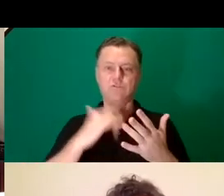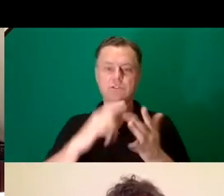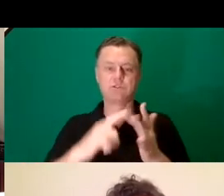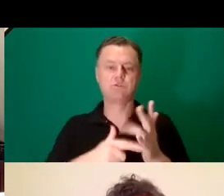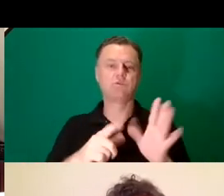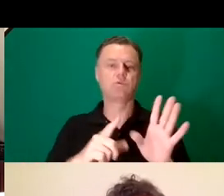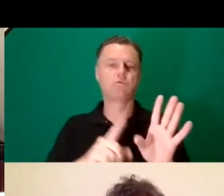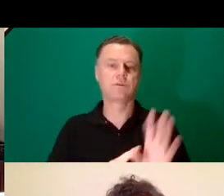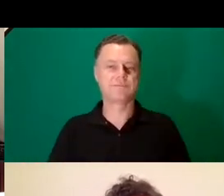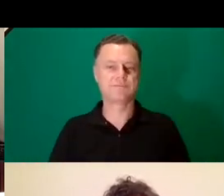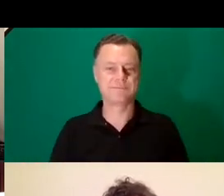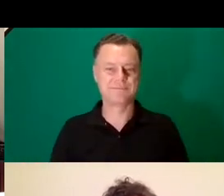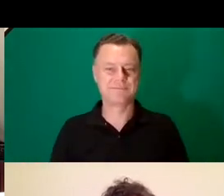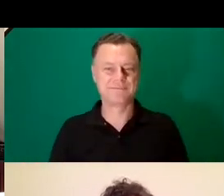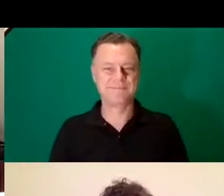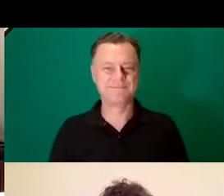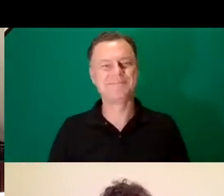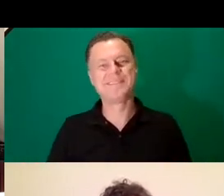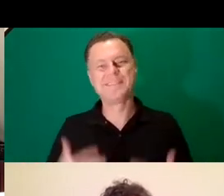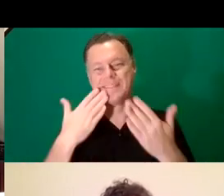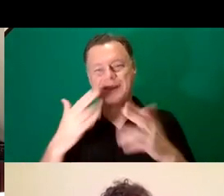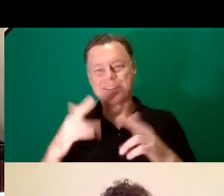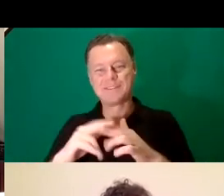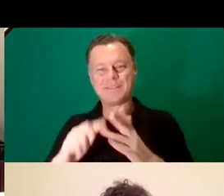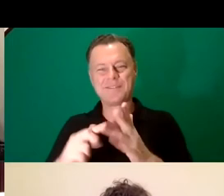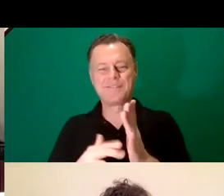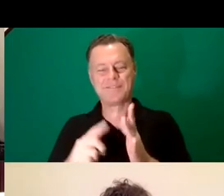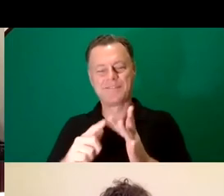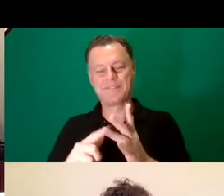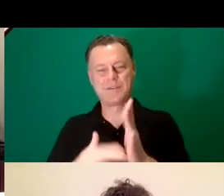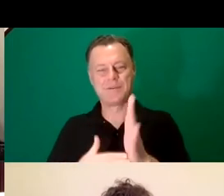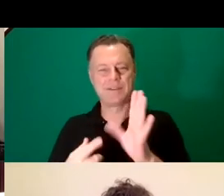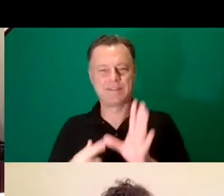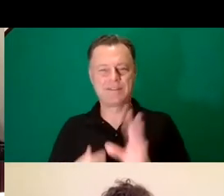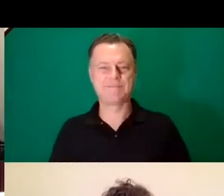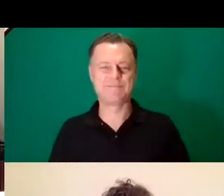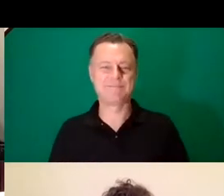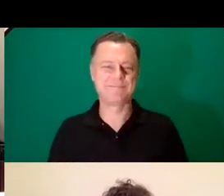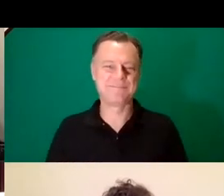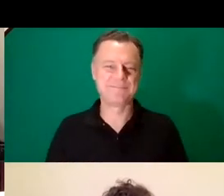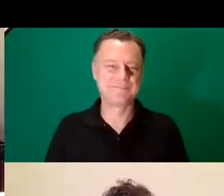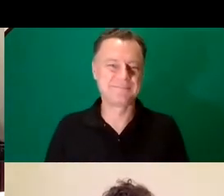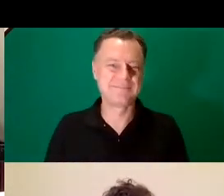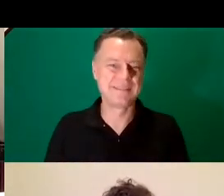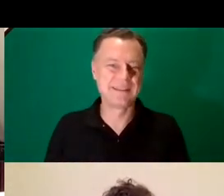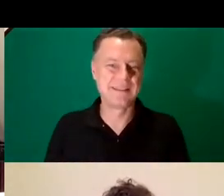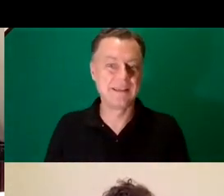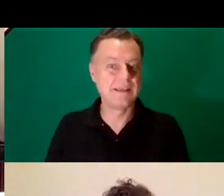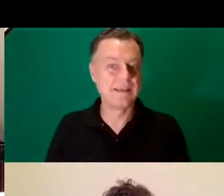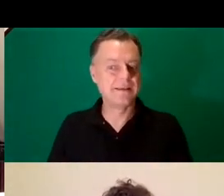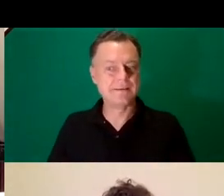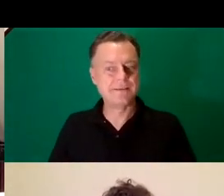Oh, thanks Fiona! Yeah, it was quite a journey.